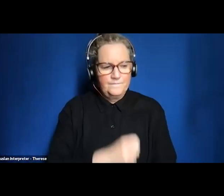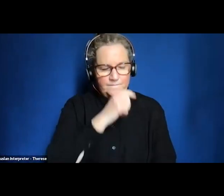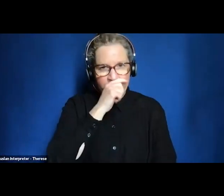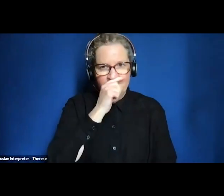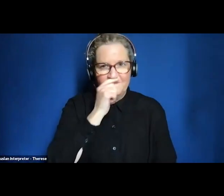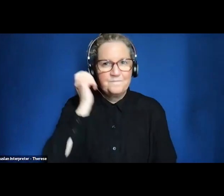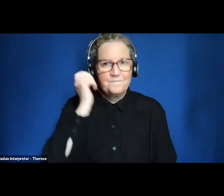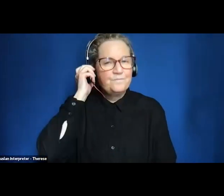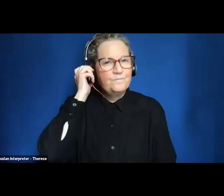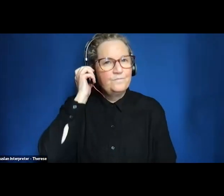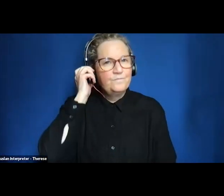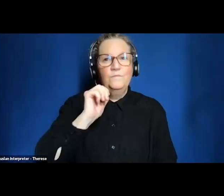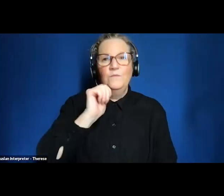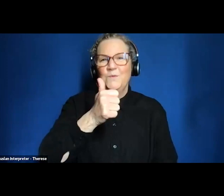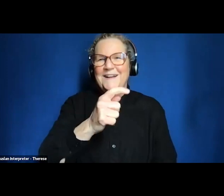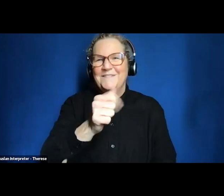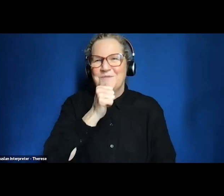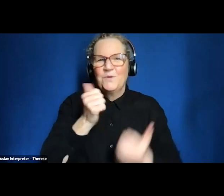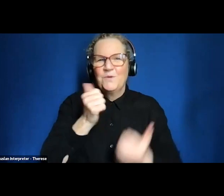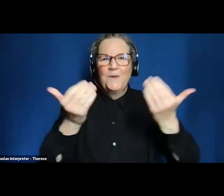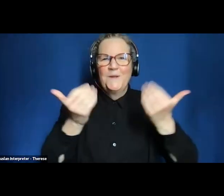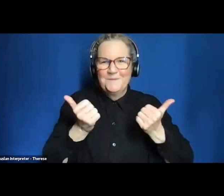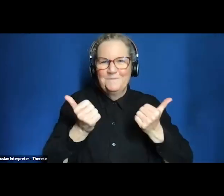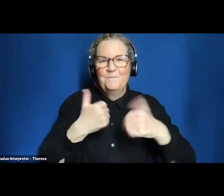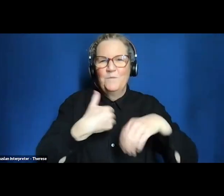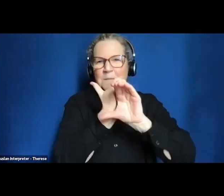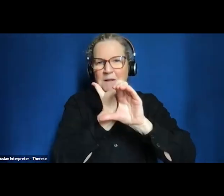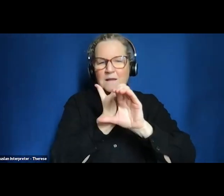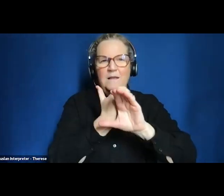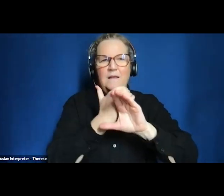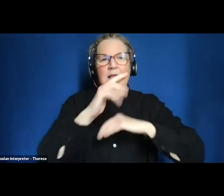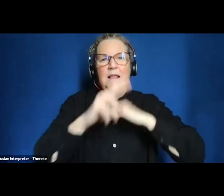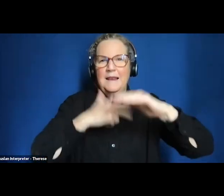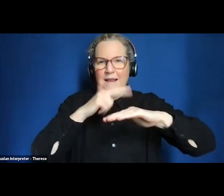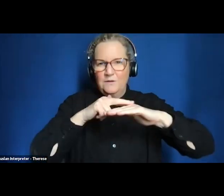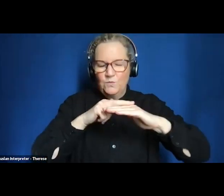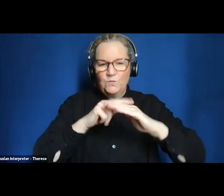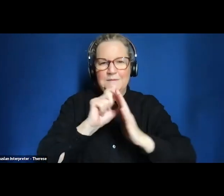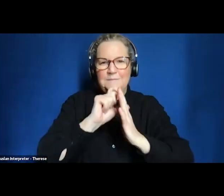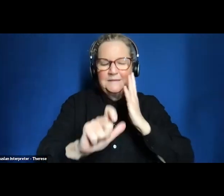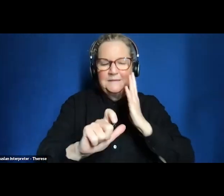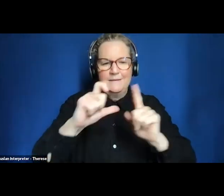Good afternoon and welcome to our webinar on the National Disability Data Asset.